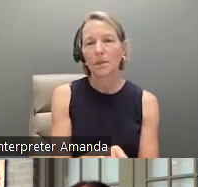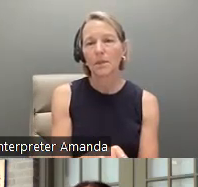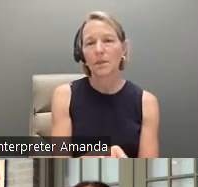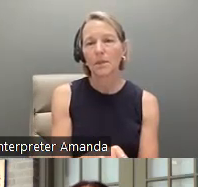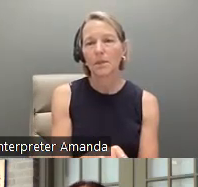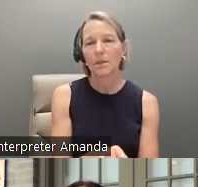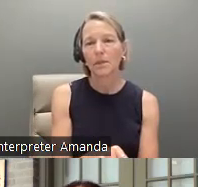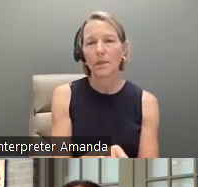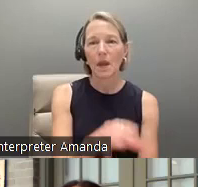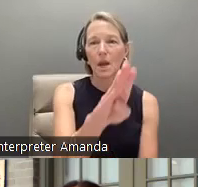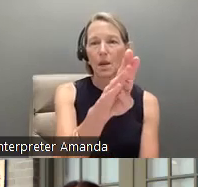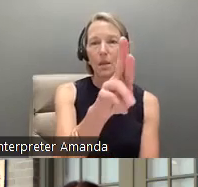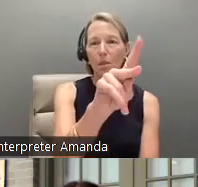Brandy you are still on mute